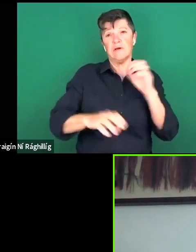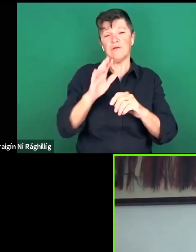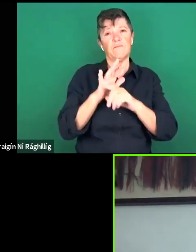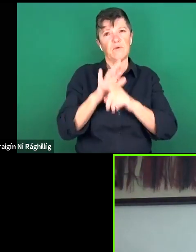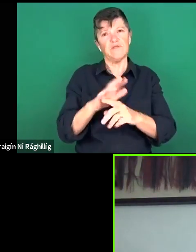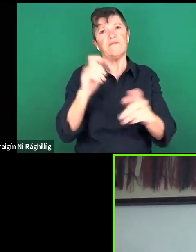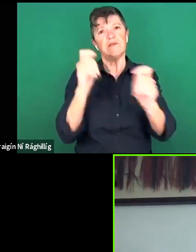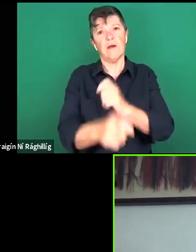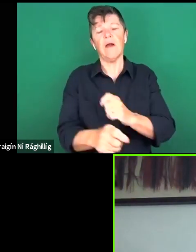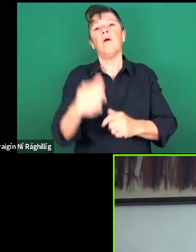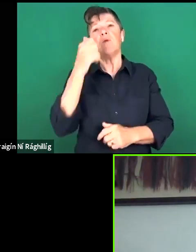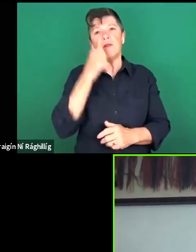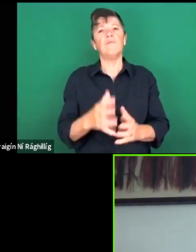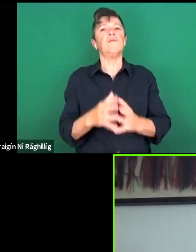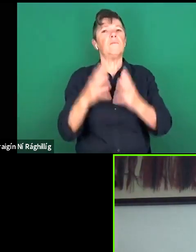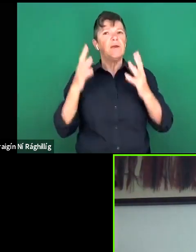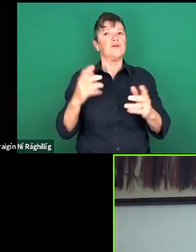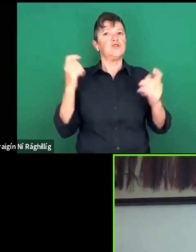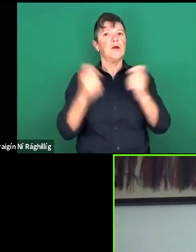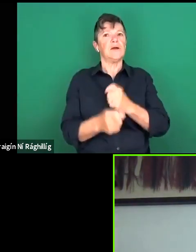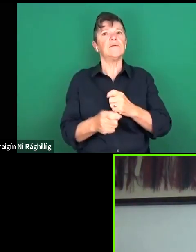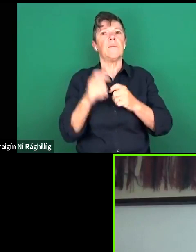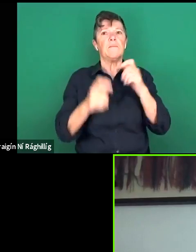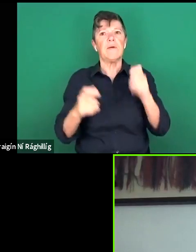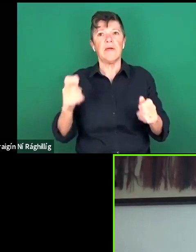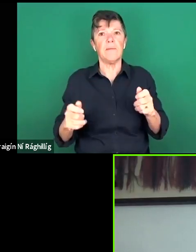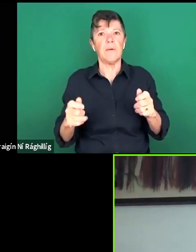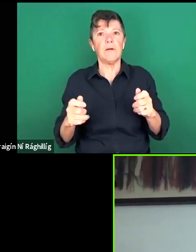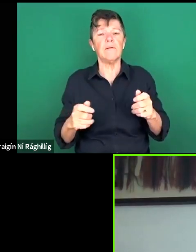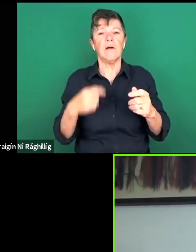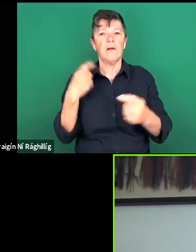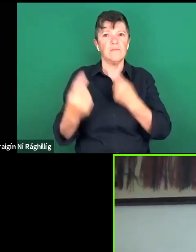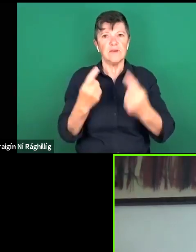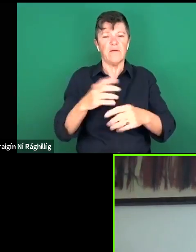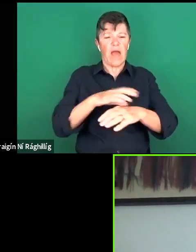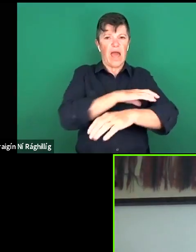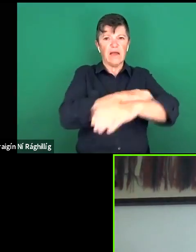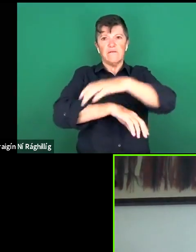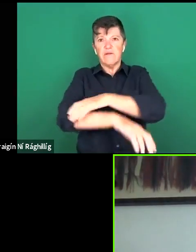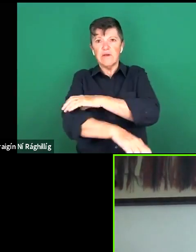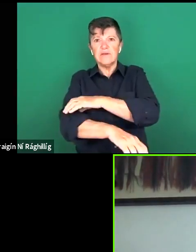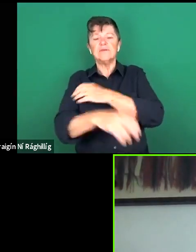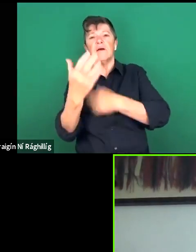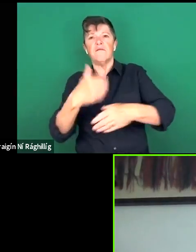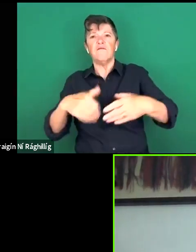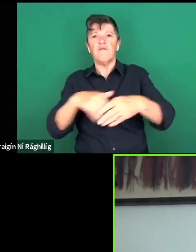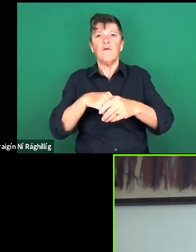these models derive from a sense of history which